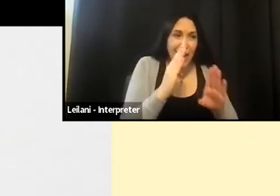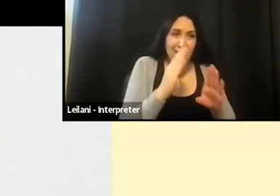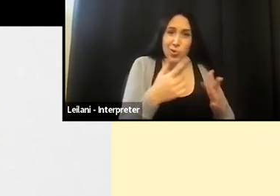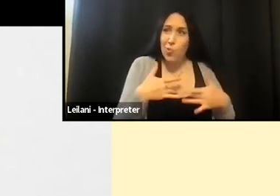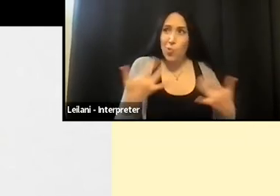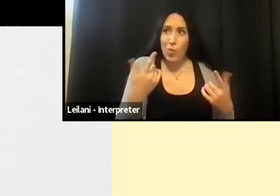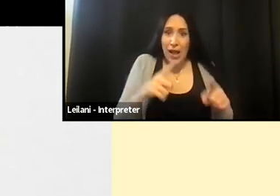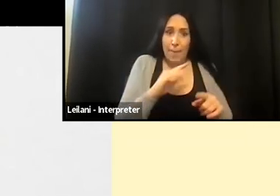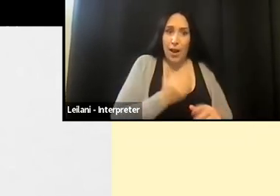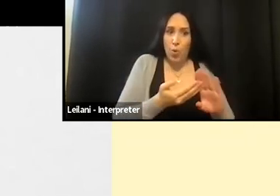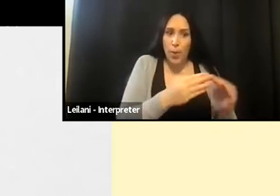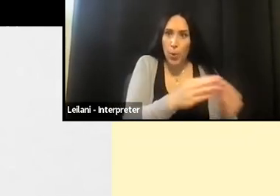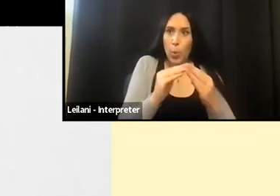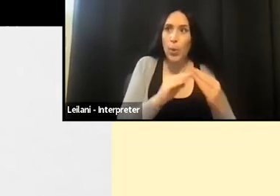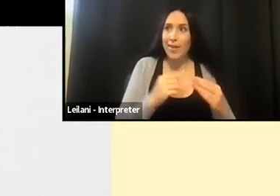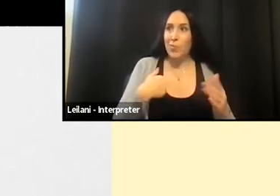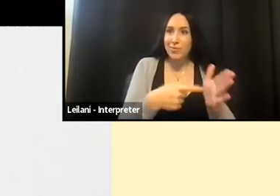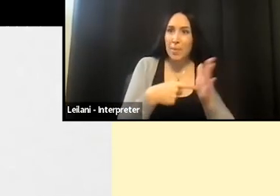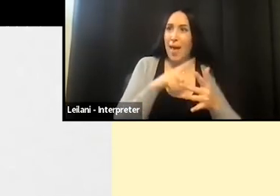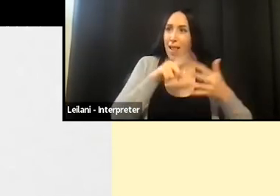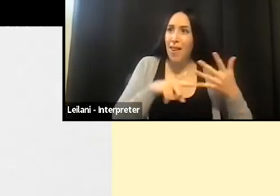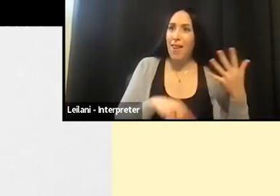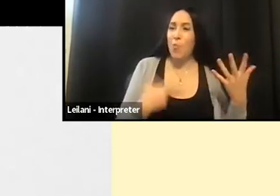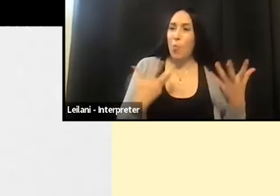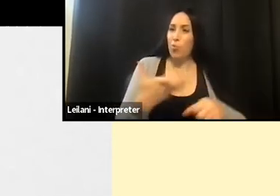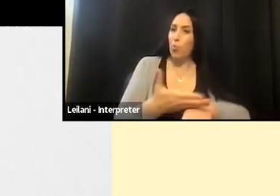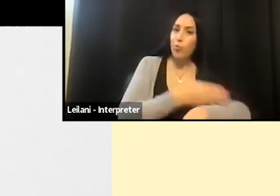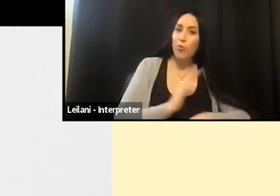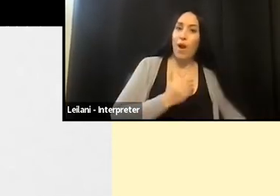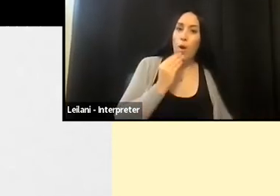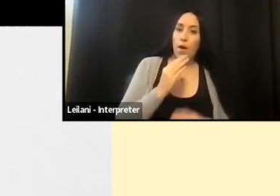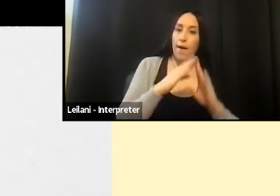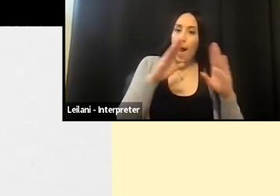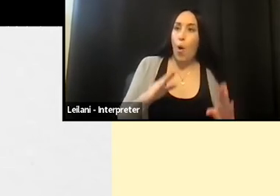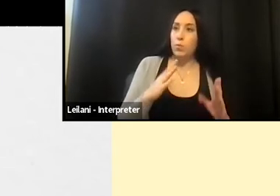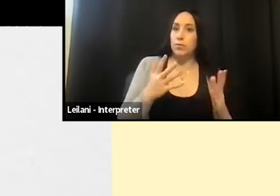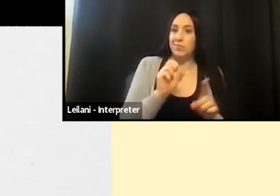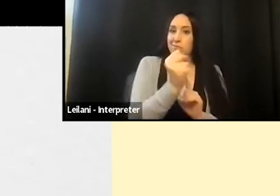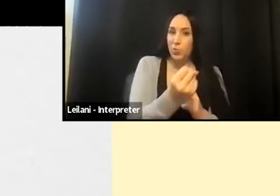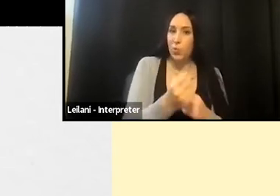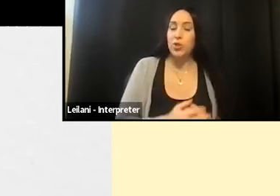are making to improve our housing conditions? And so in addition to the Tenant Bill of Rights,